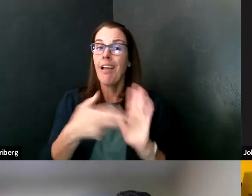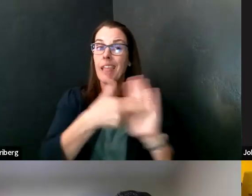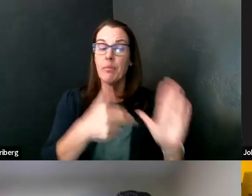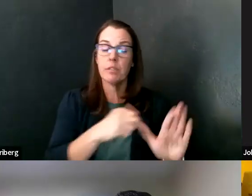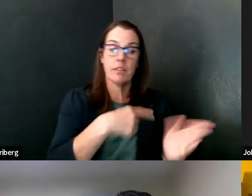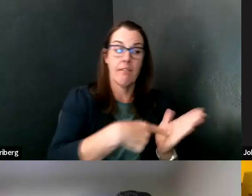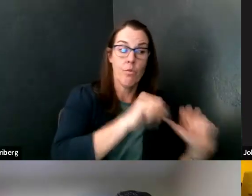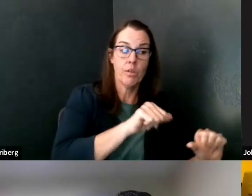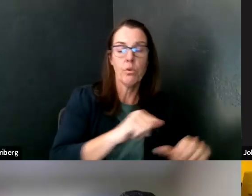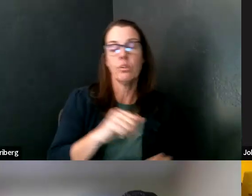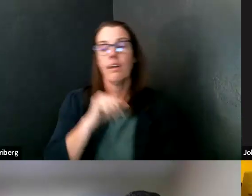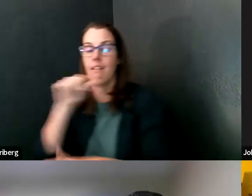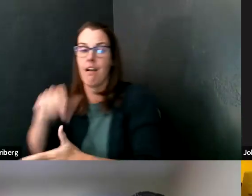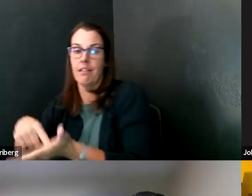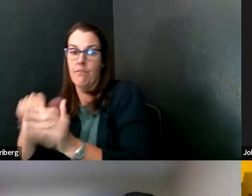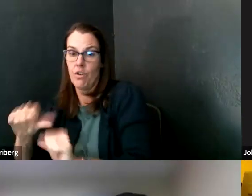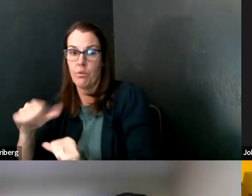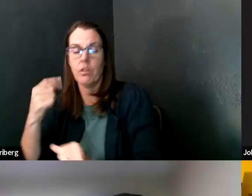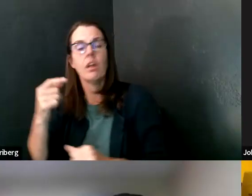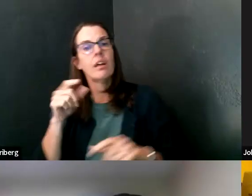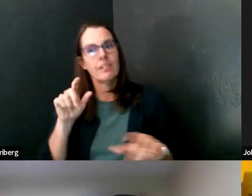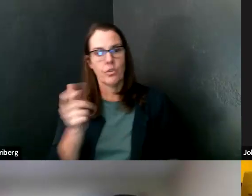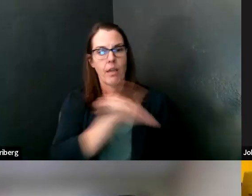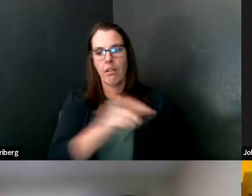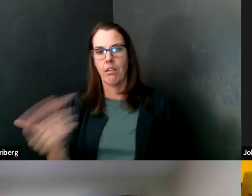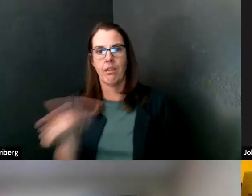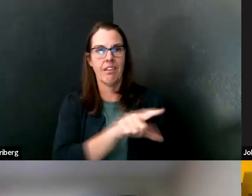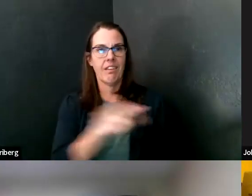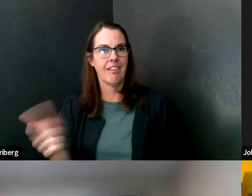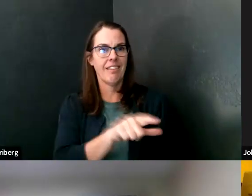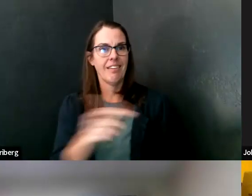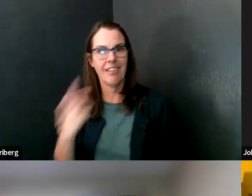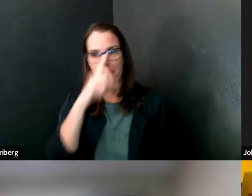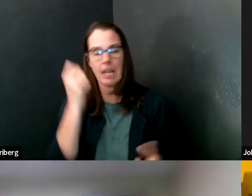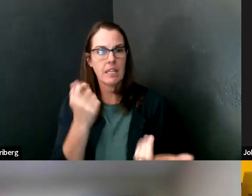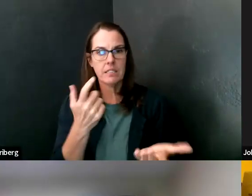flip-flopping affordability for the same person using the same drug based on insurance